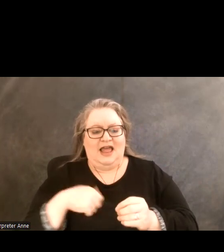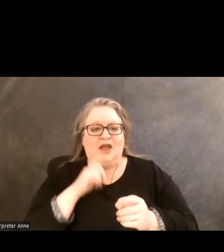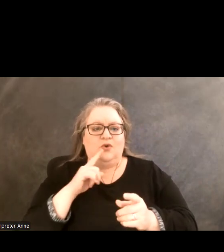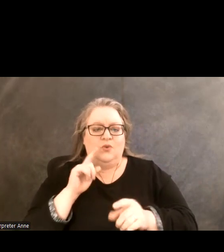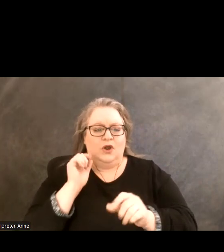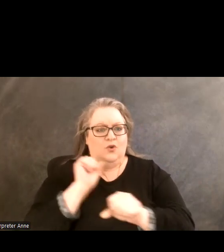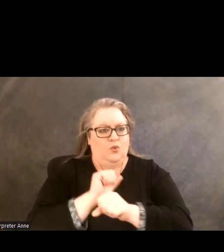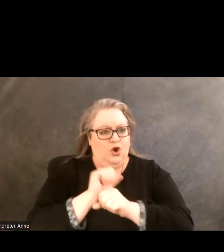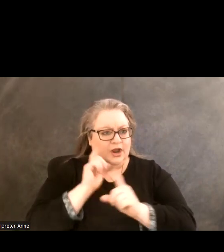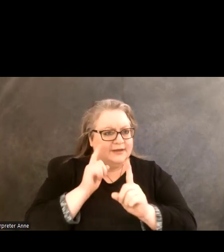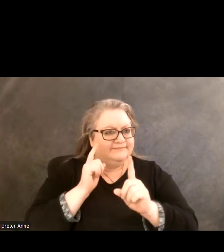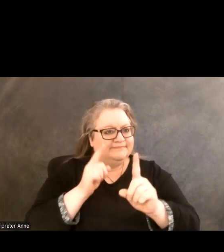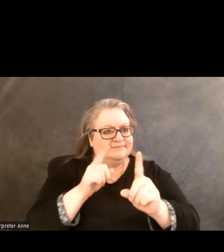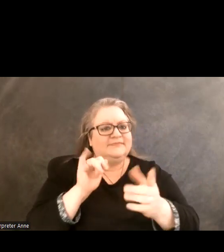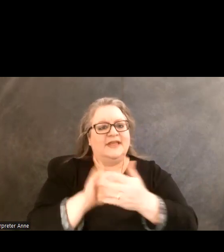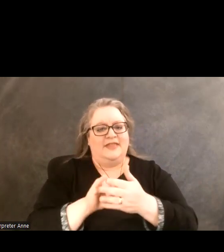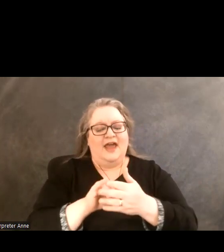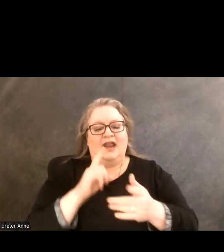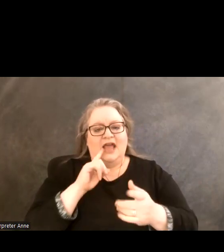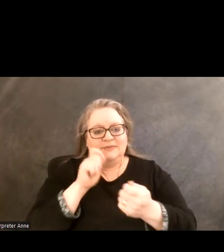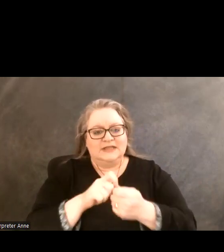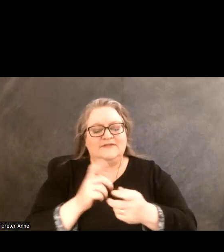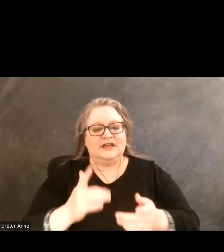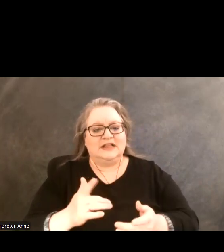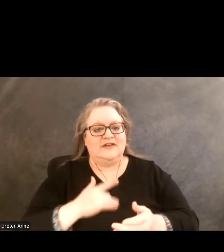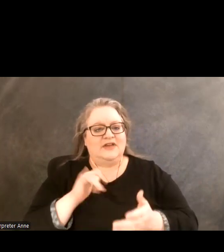world. I specifically feel like the people in this space are